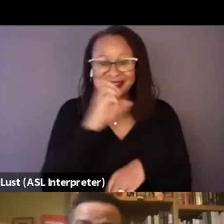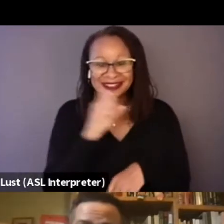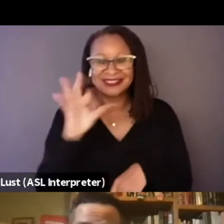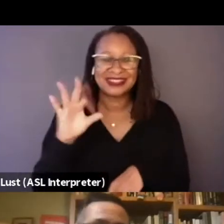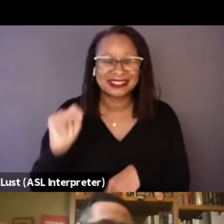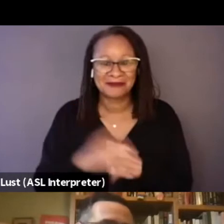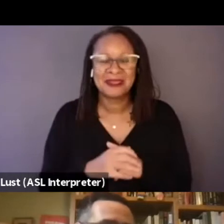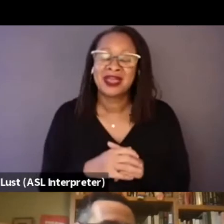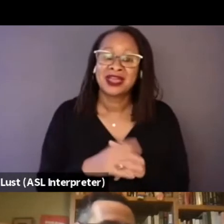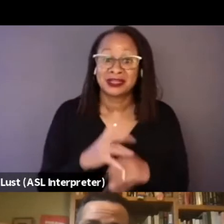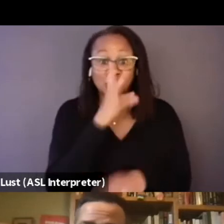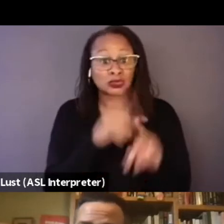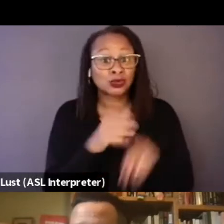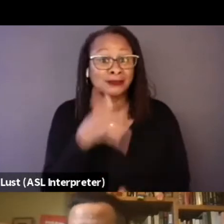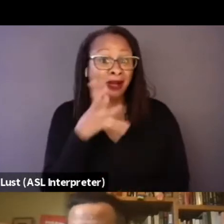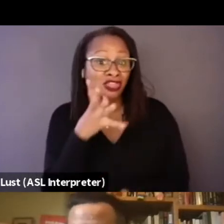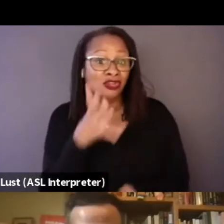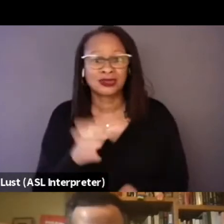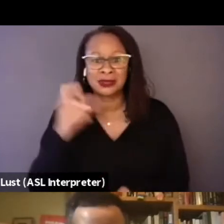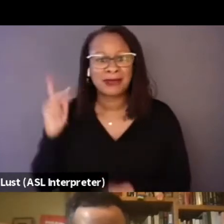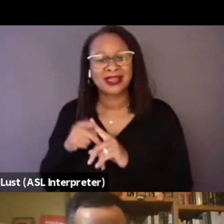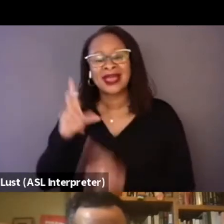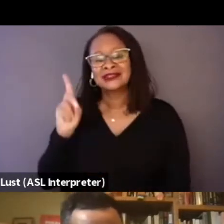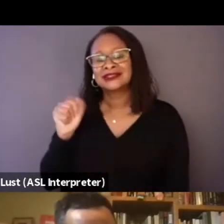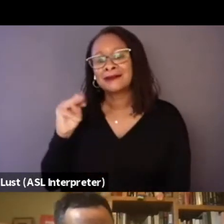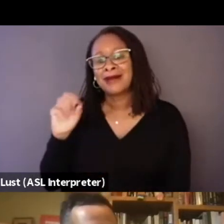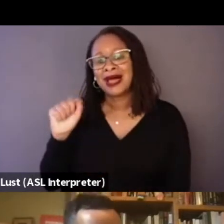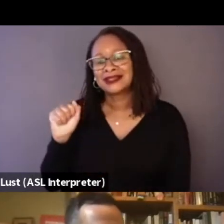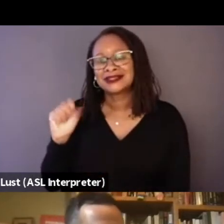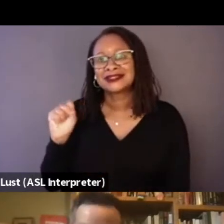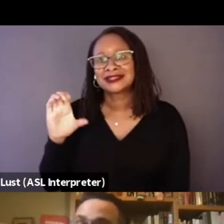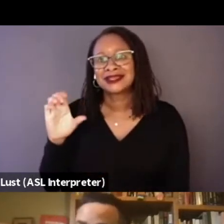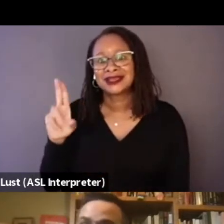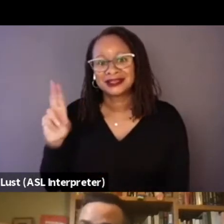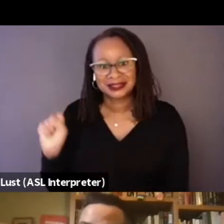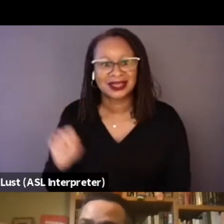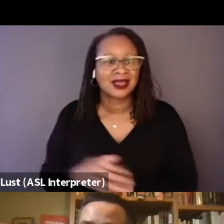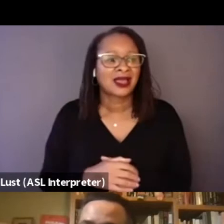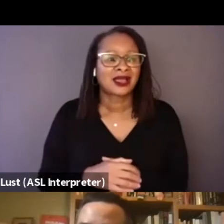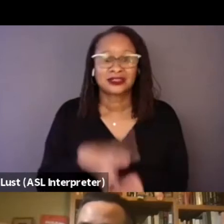with his mother who was back in Damascus and he was just talking openly about,